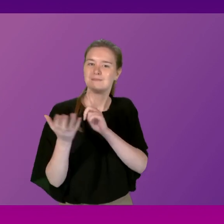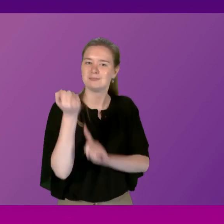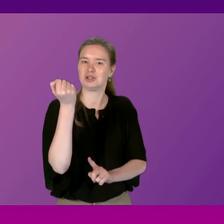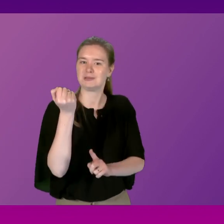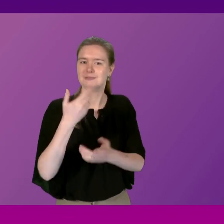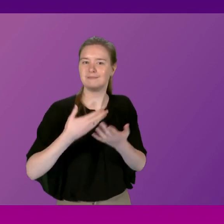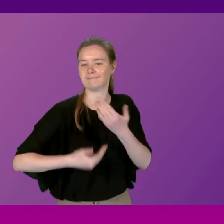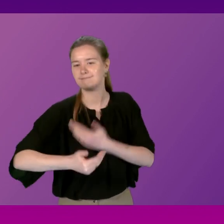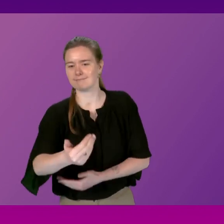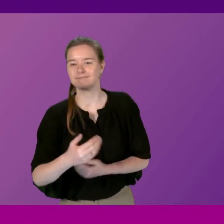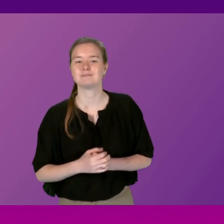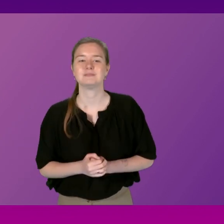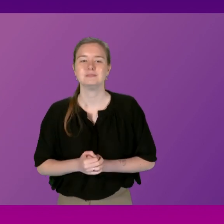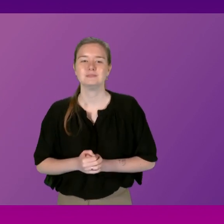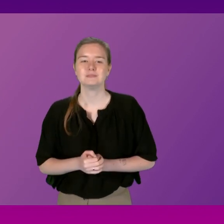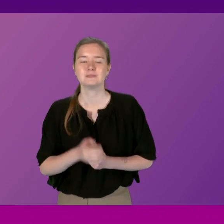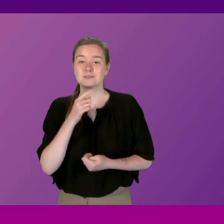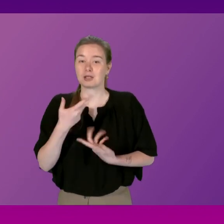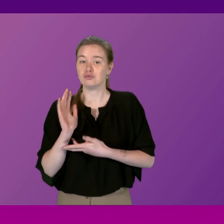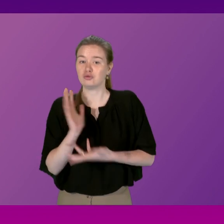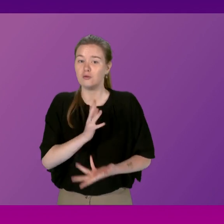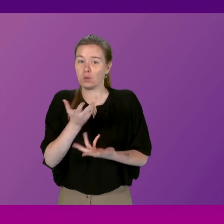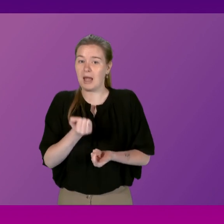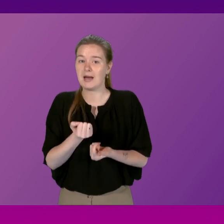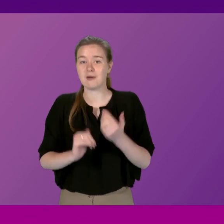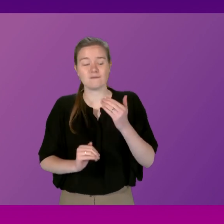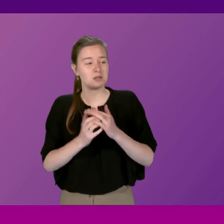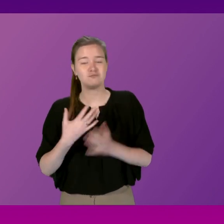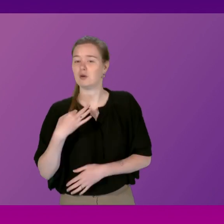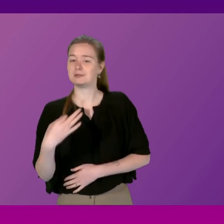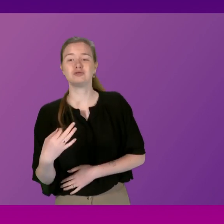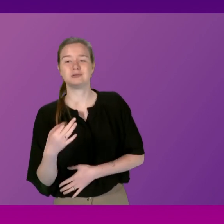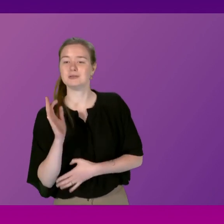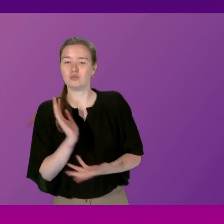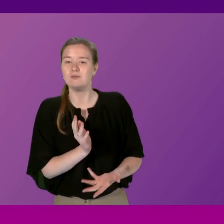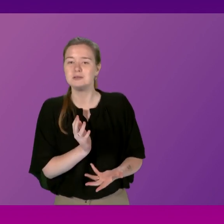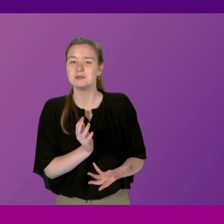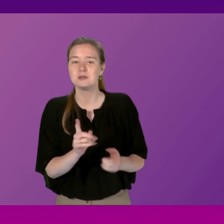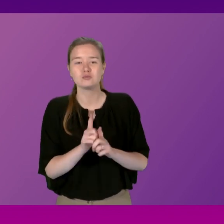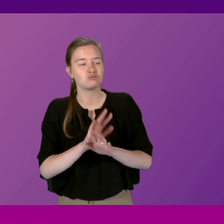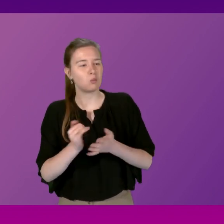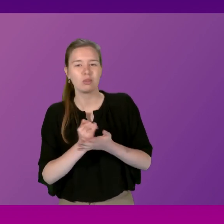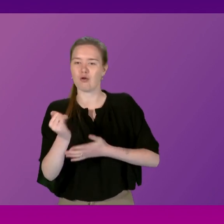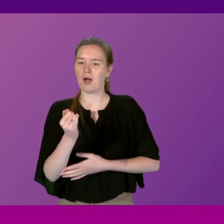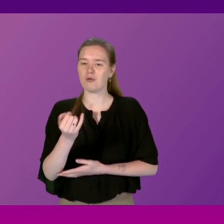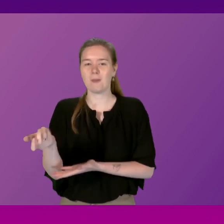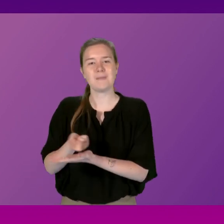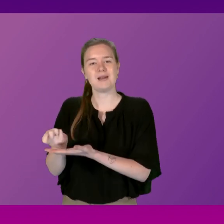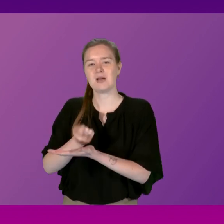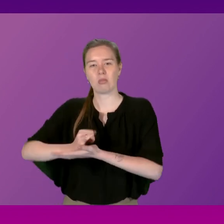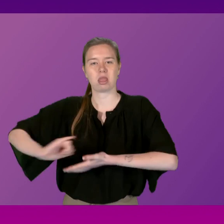Those services are entirely voluntary and, of course, have no threat of benefit sanction.